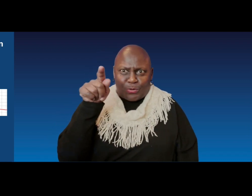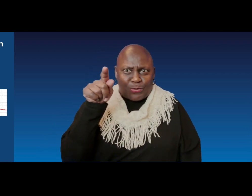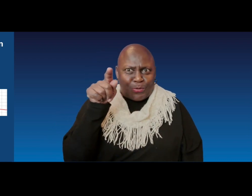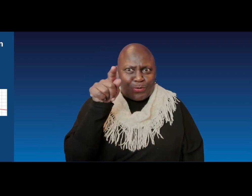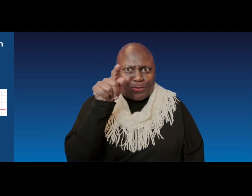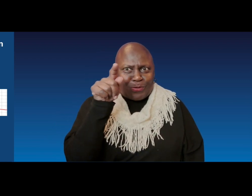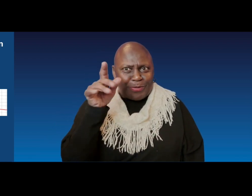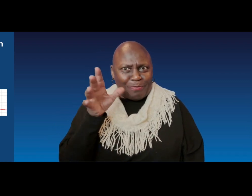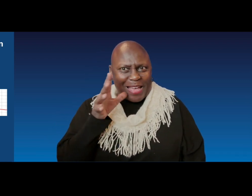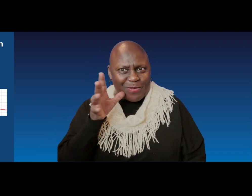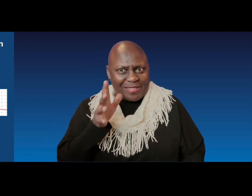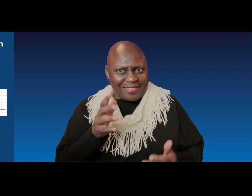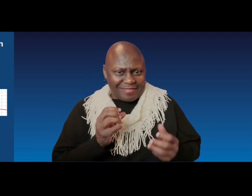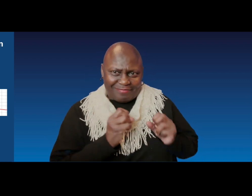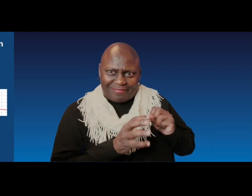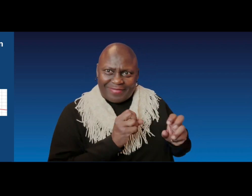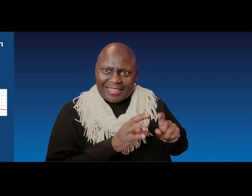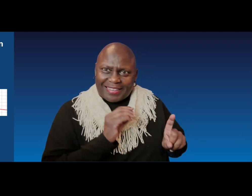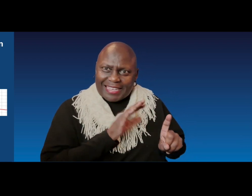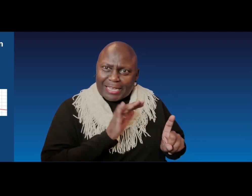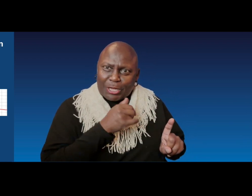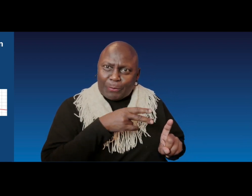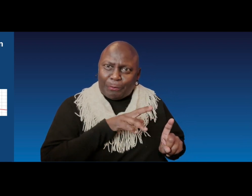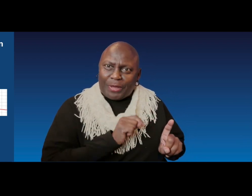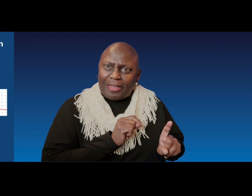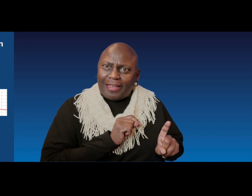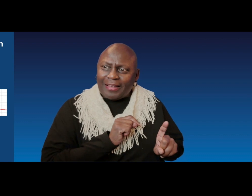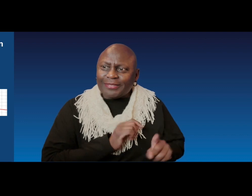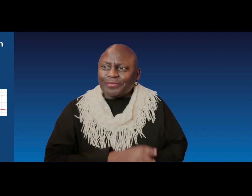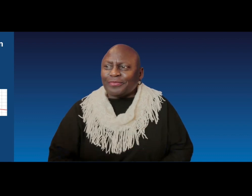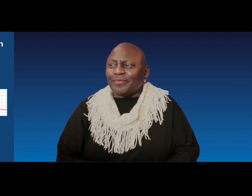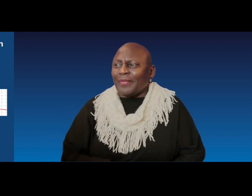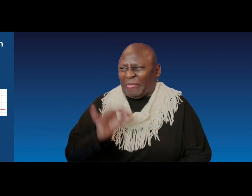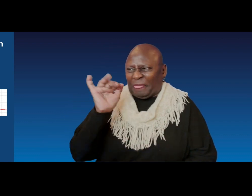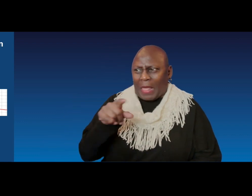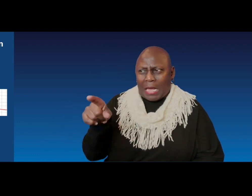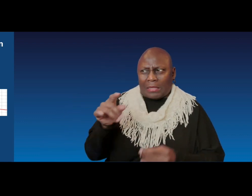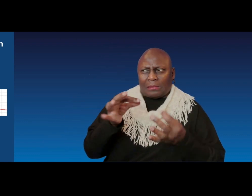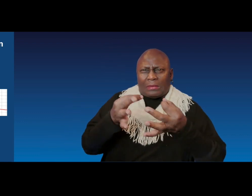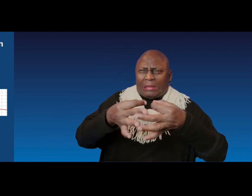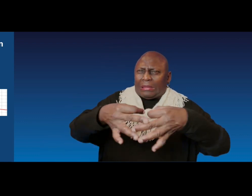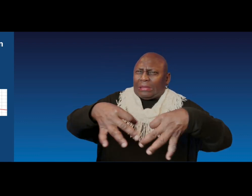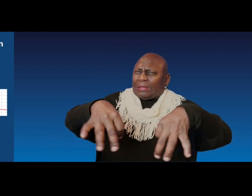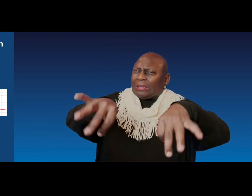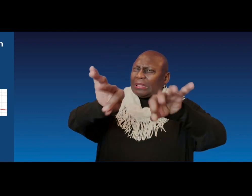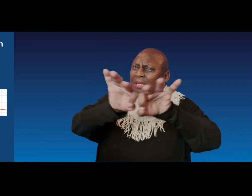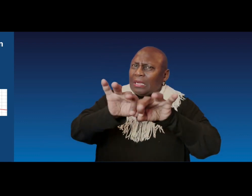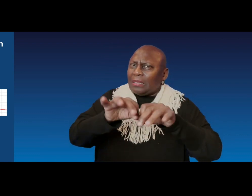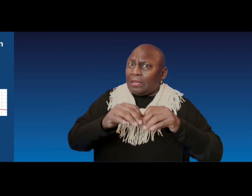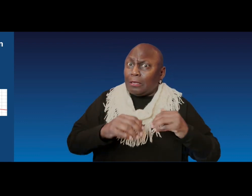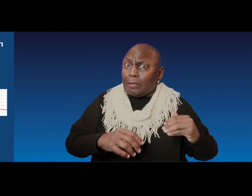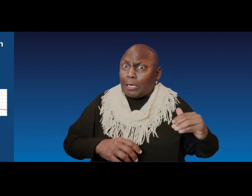She tried to figure out why his language exploded and I told her, "It's you! You're the mother who signs all the time.